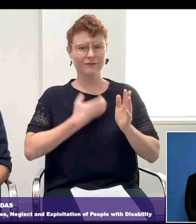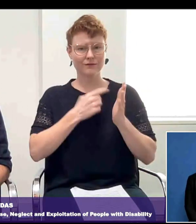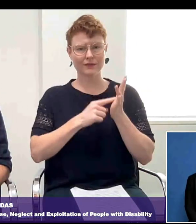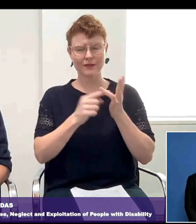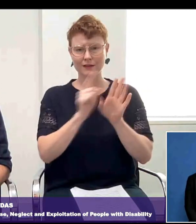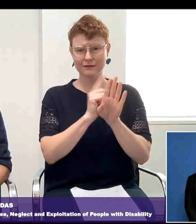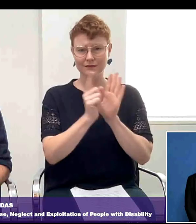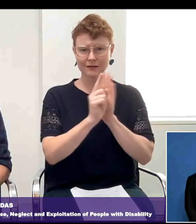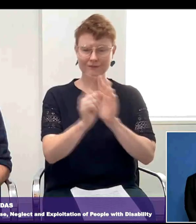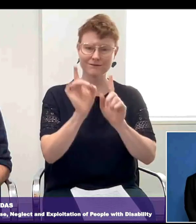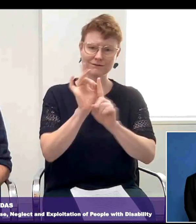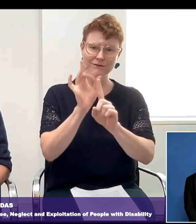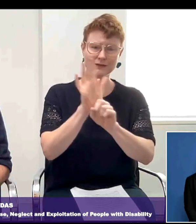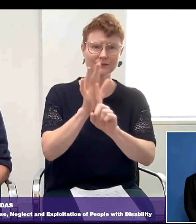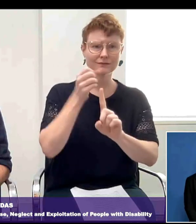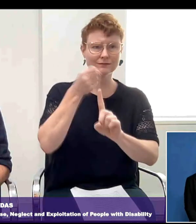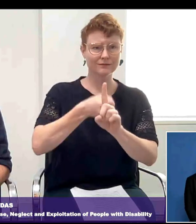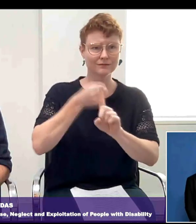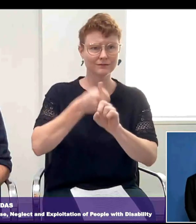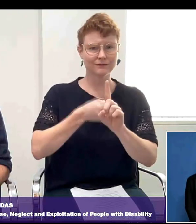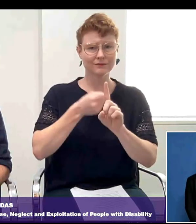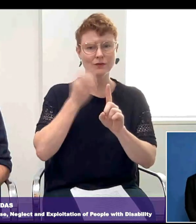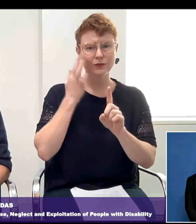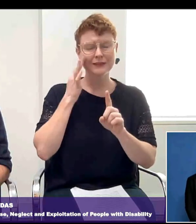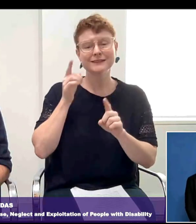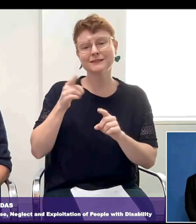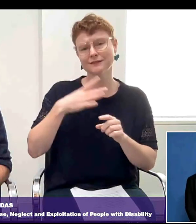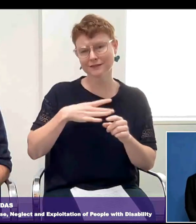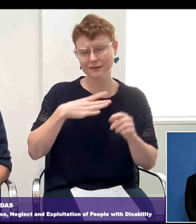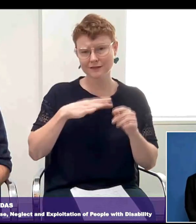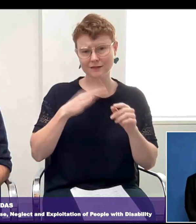confidence, skills and capability to be able to represent themselves and advocate for